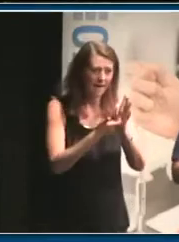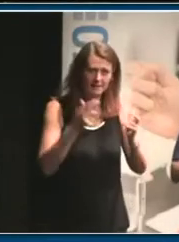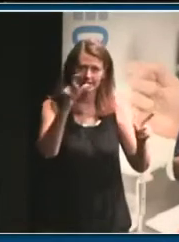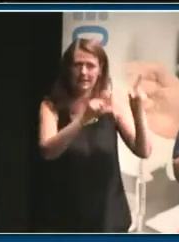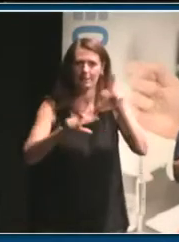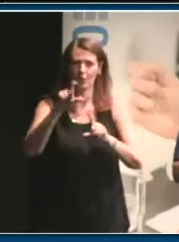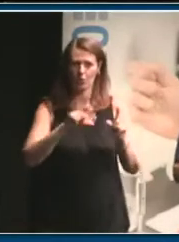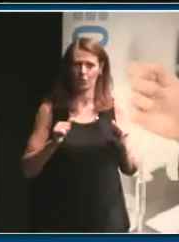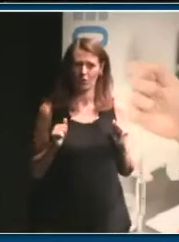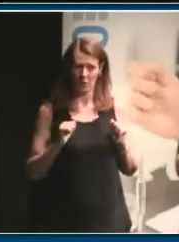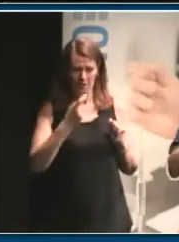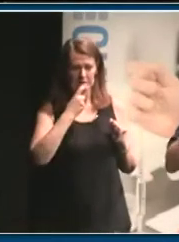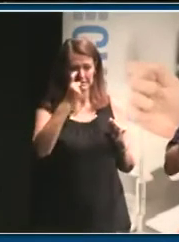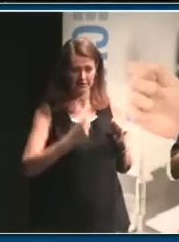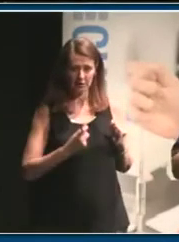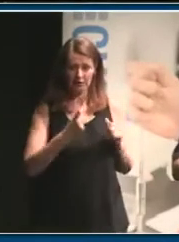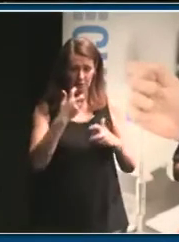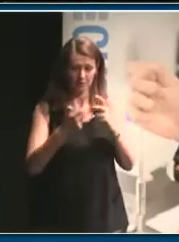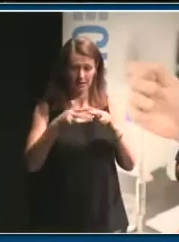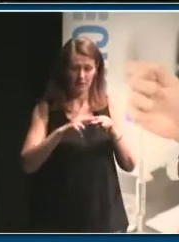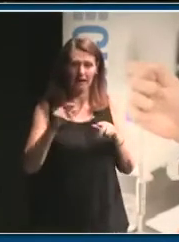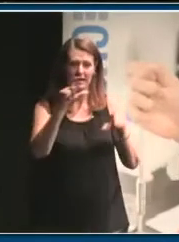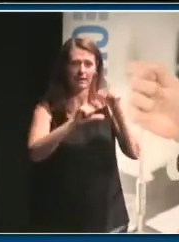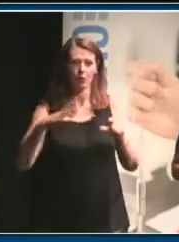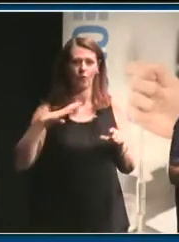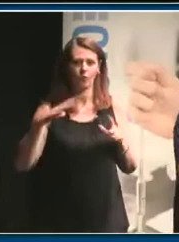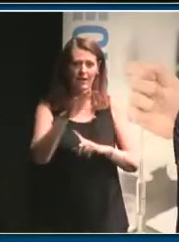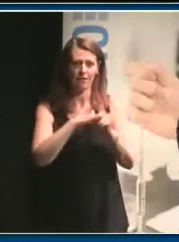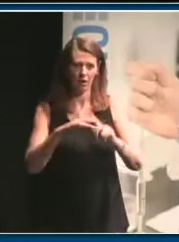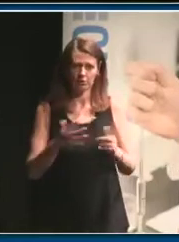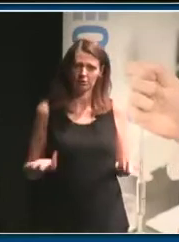we're in serious trouble if we had a chemical free environment and so let's just hope that